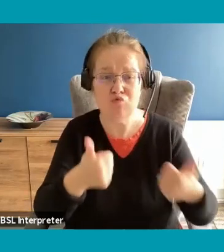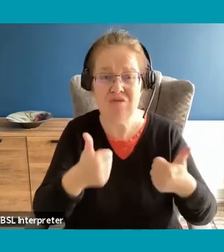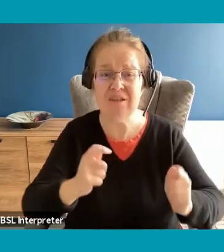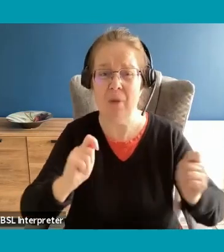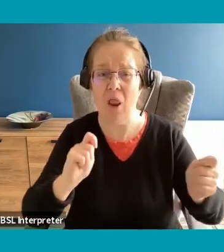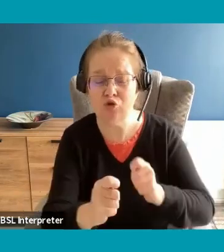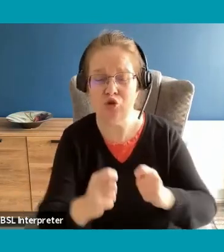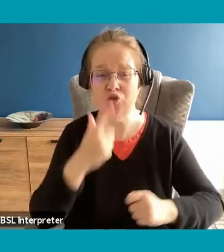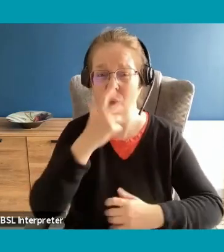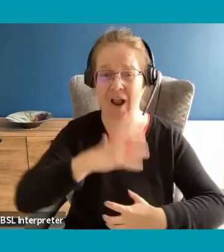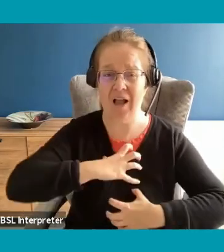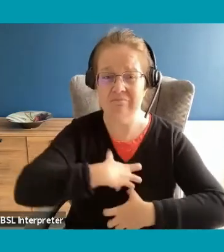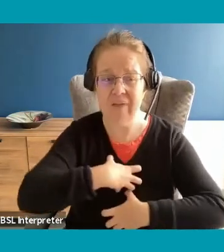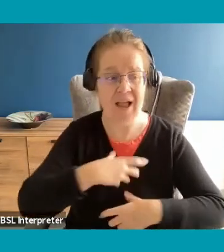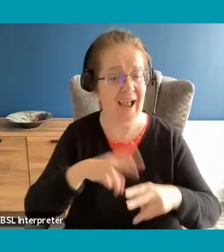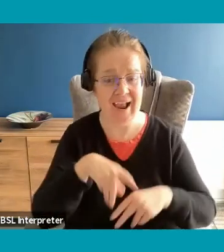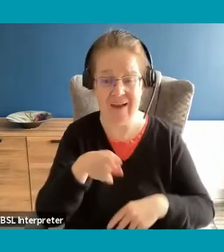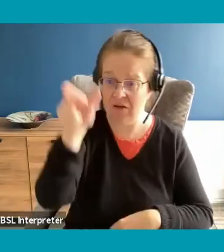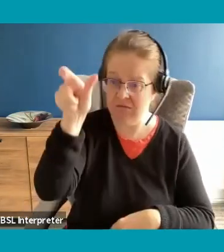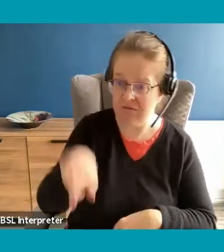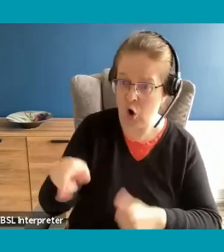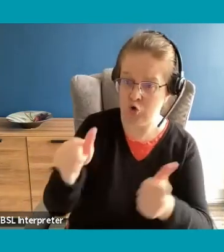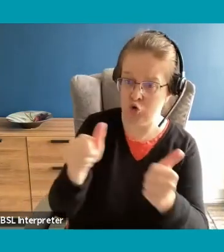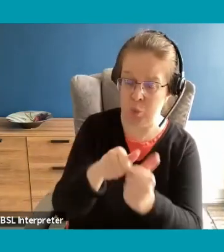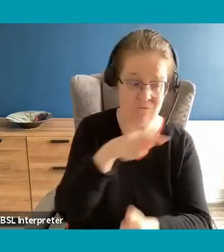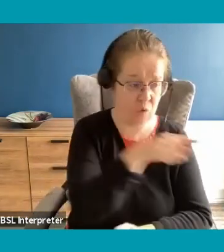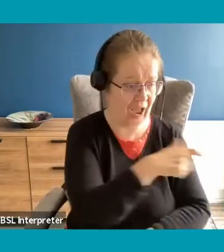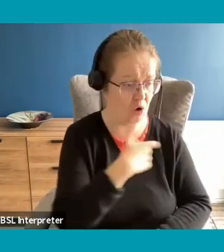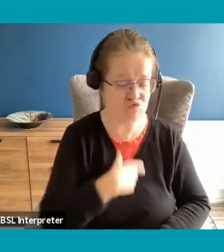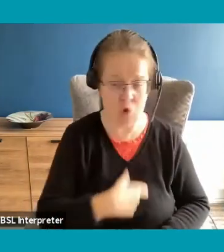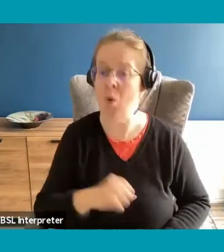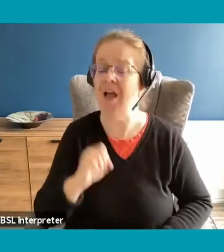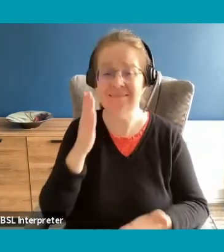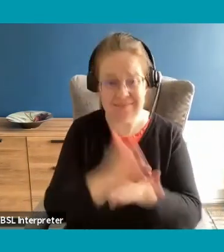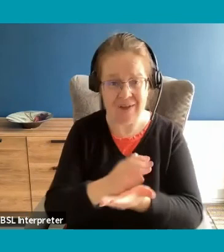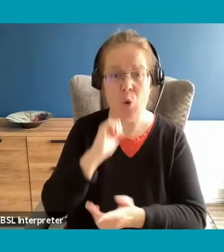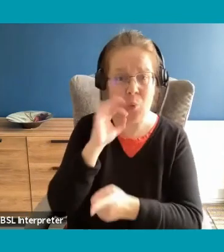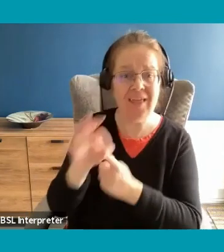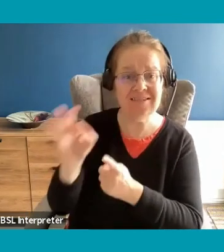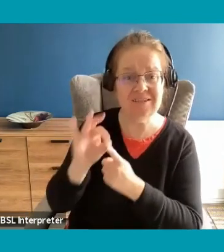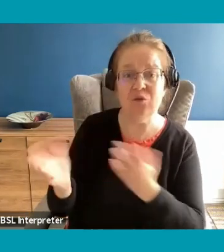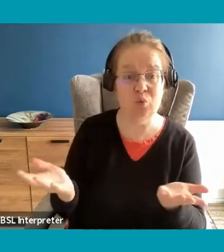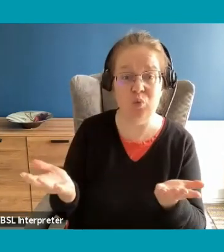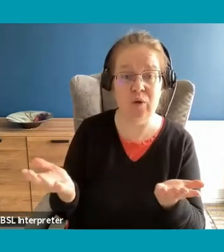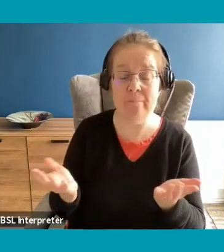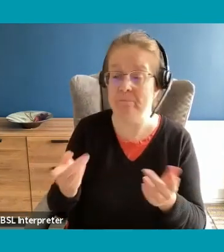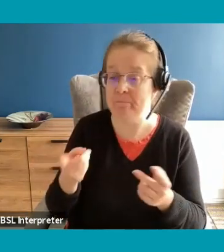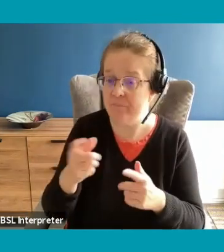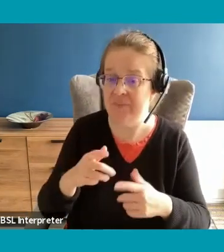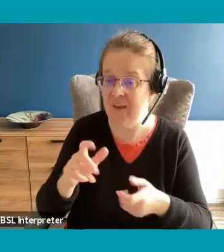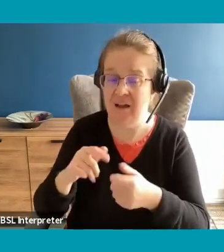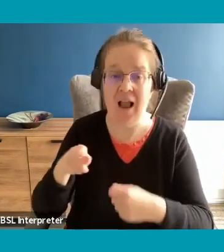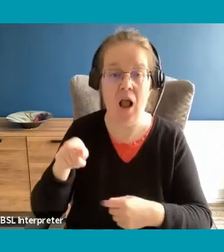Candidates are suitable for a role, then they will be interviewed. You know we will, and if nothing else it will give people experience.